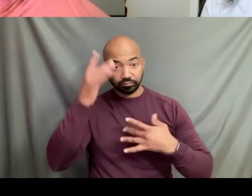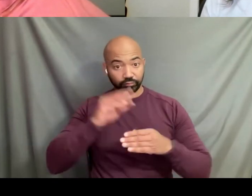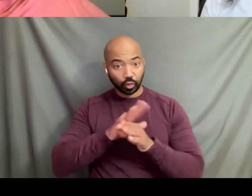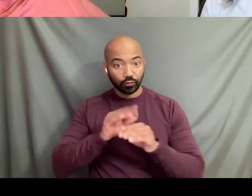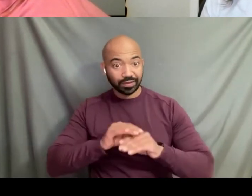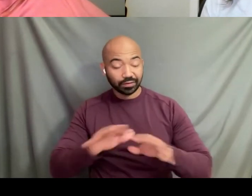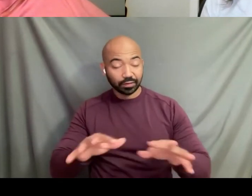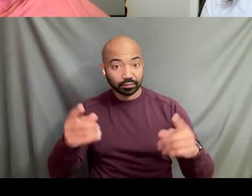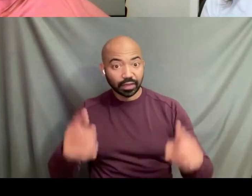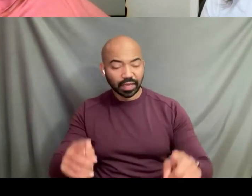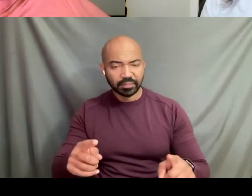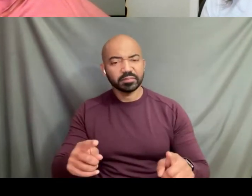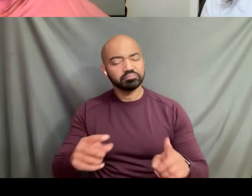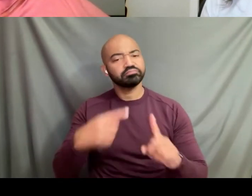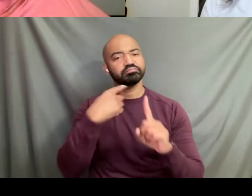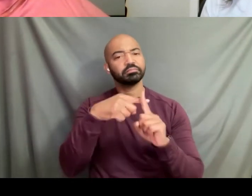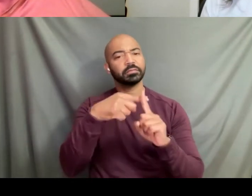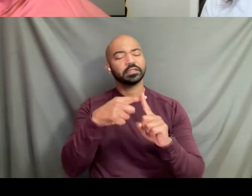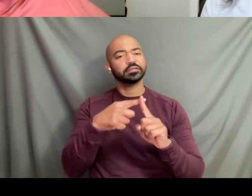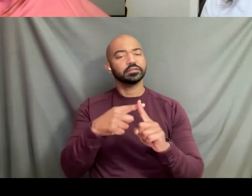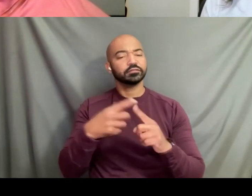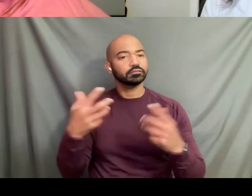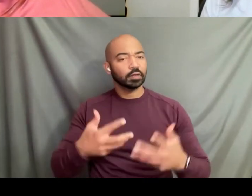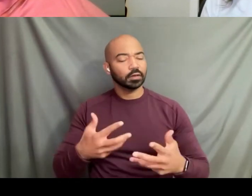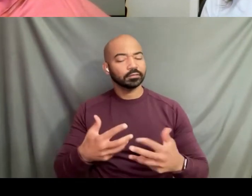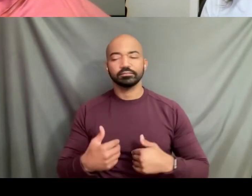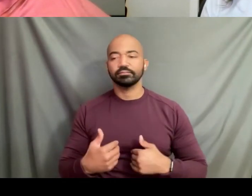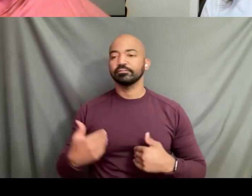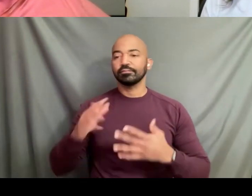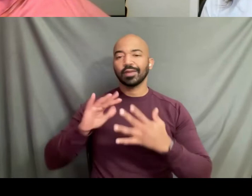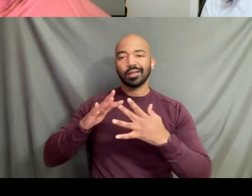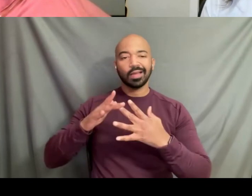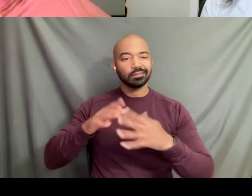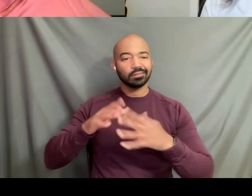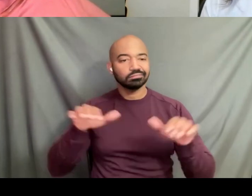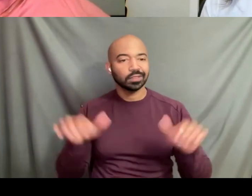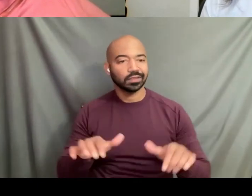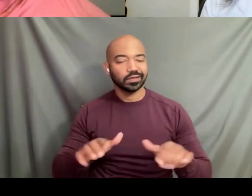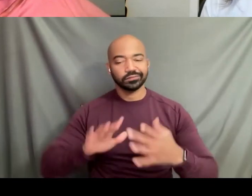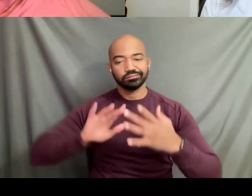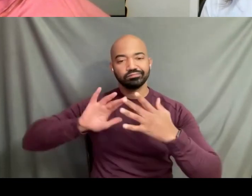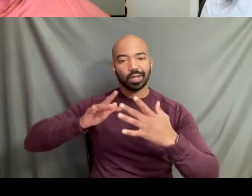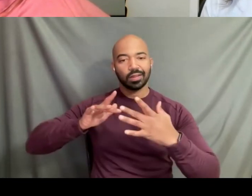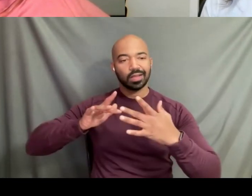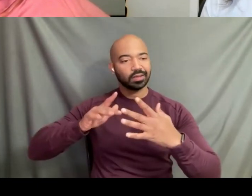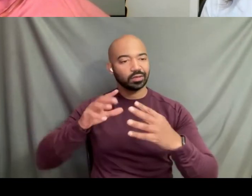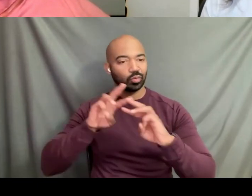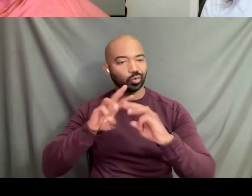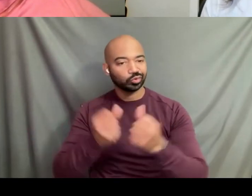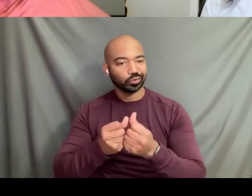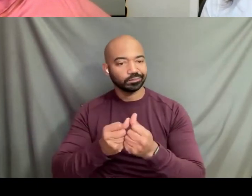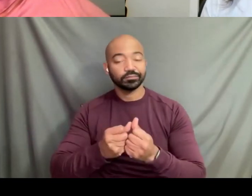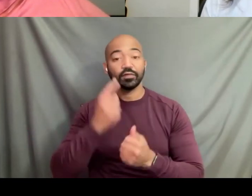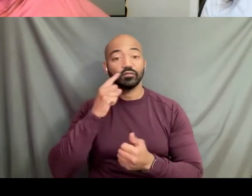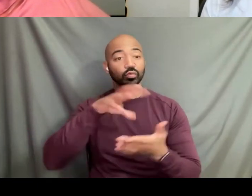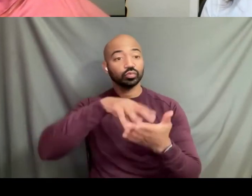a lot of online activities and workshops for students to interact and learn about disability